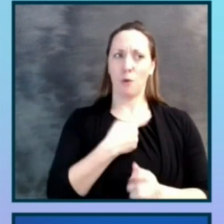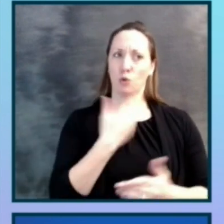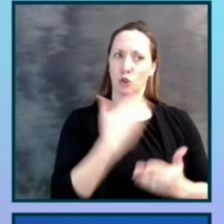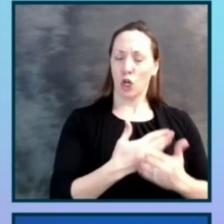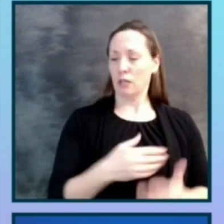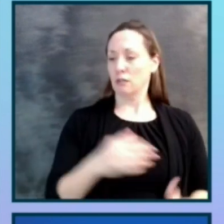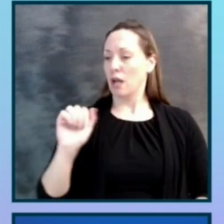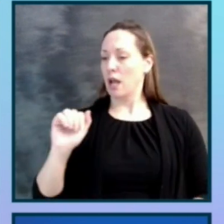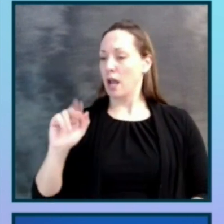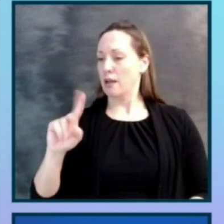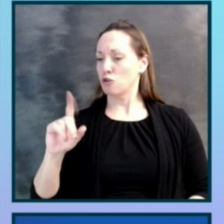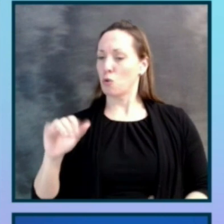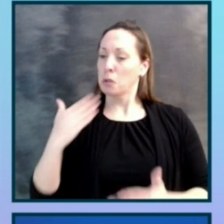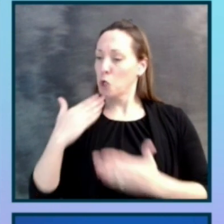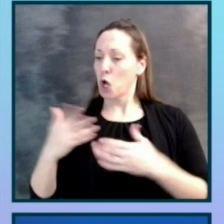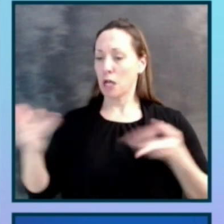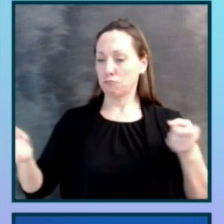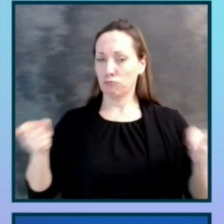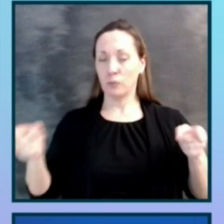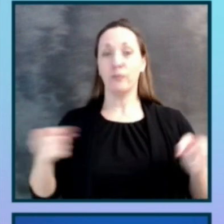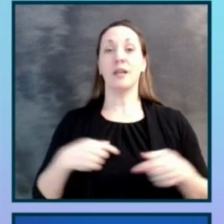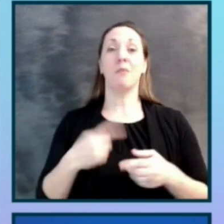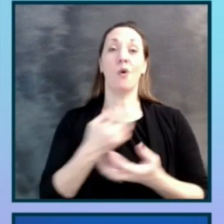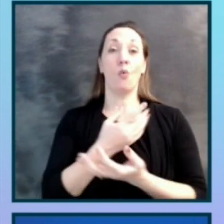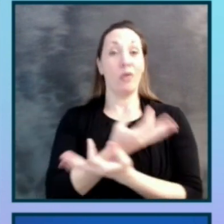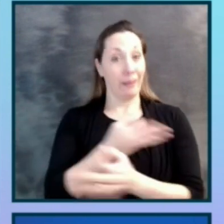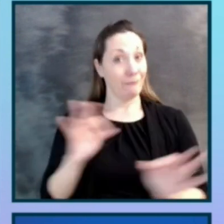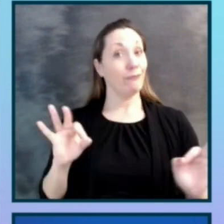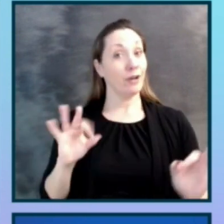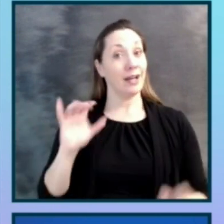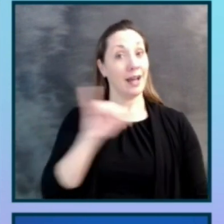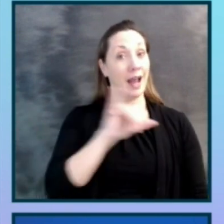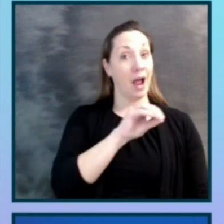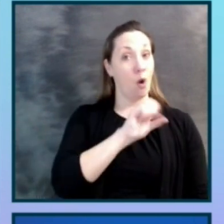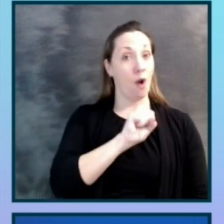when it came to the free iOS apps, we saw 65% accessible,